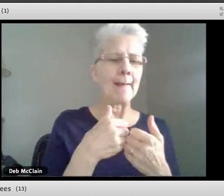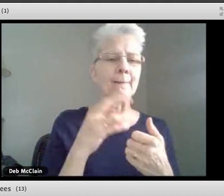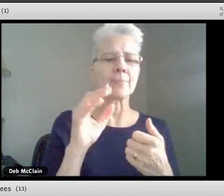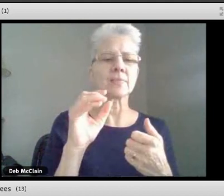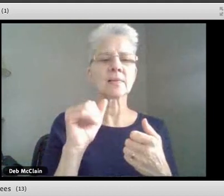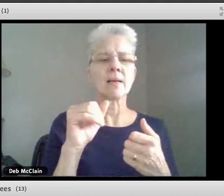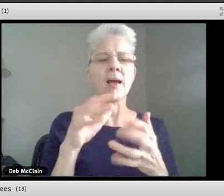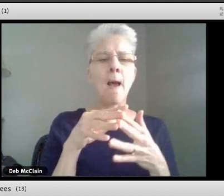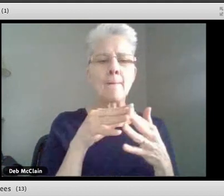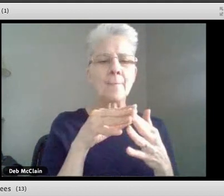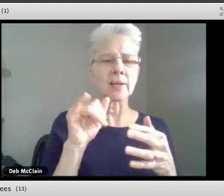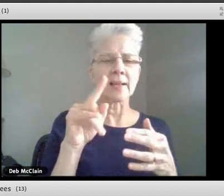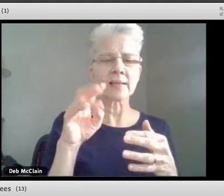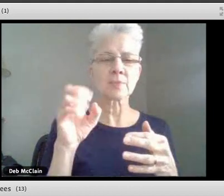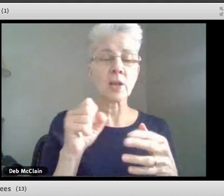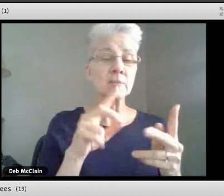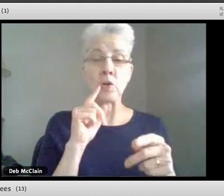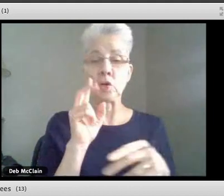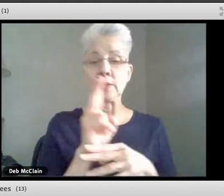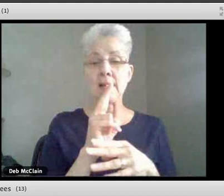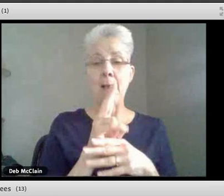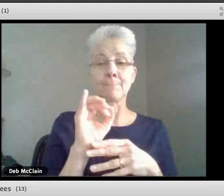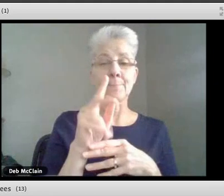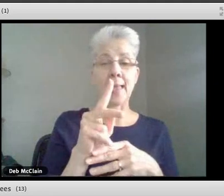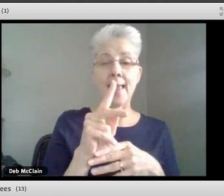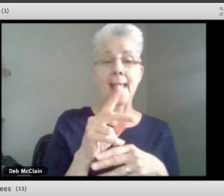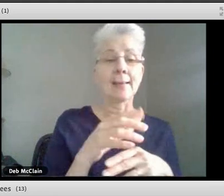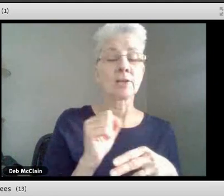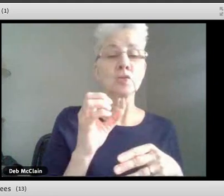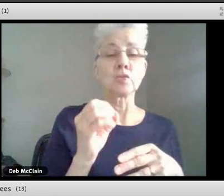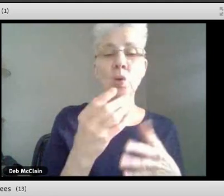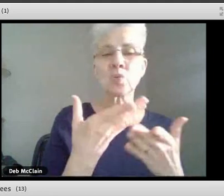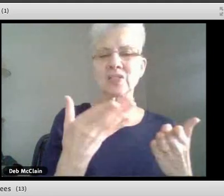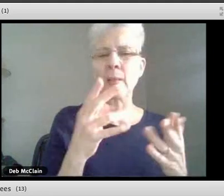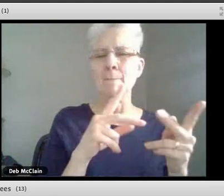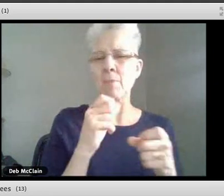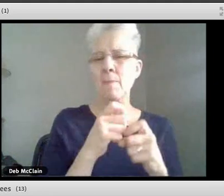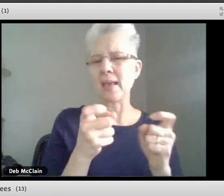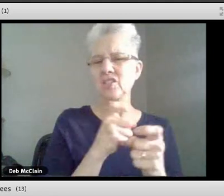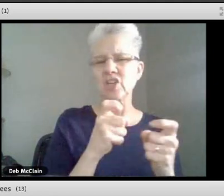so just people make changes in technology without thinking and without doing testing,